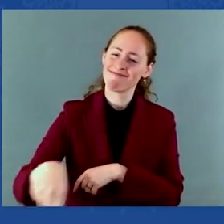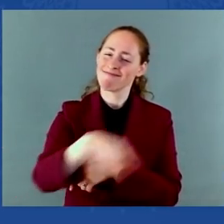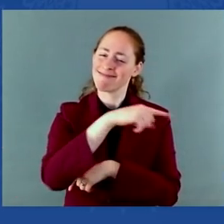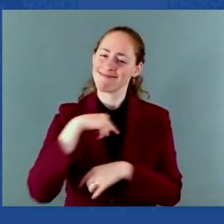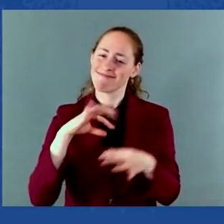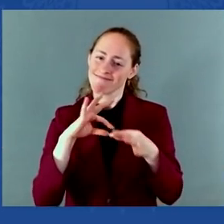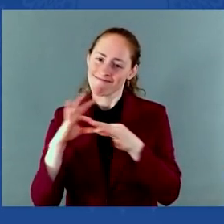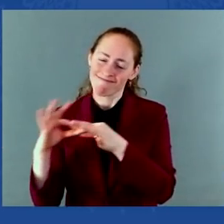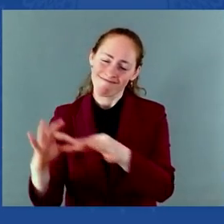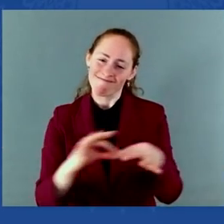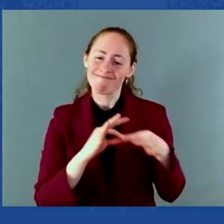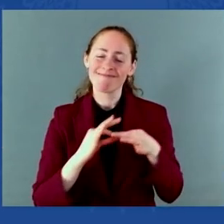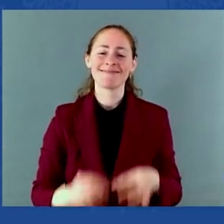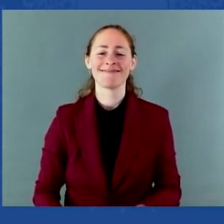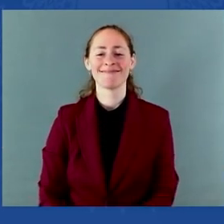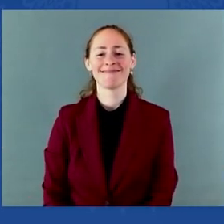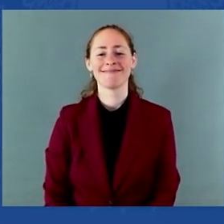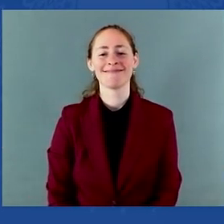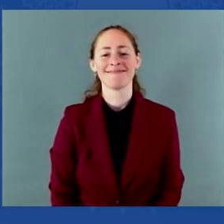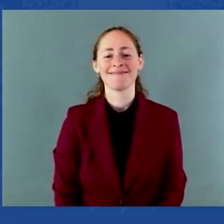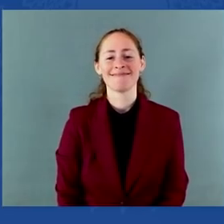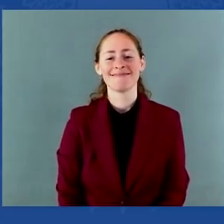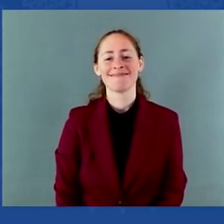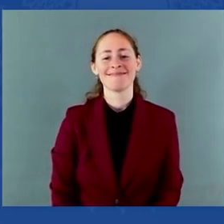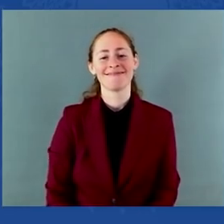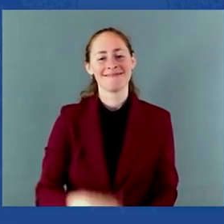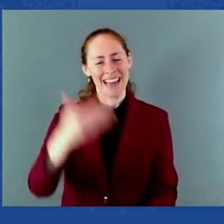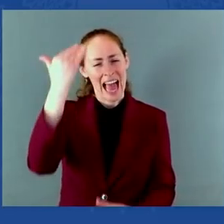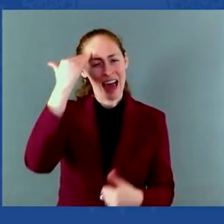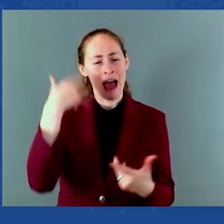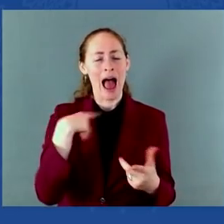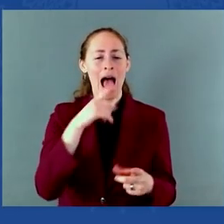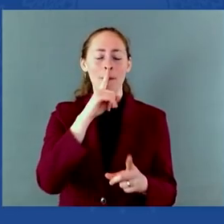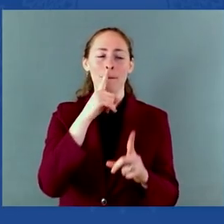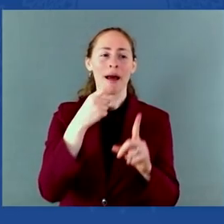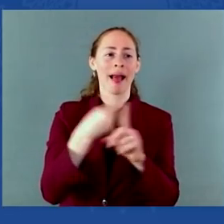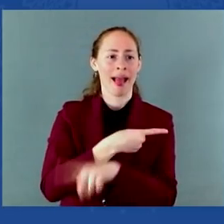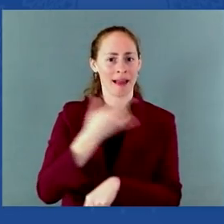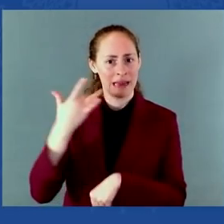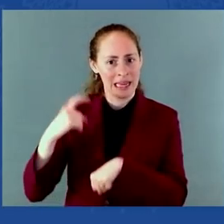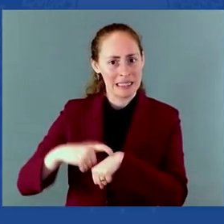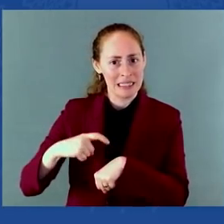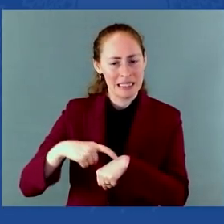because you're going to be freezing, but here -- but my plan to build back better for our people --